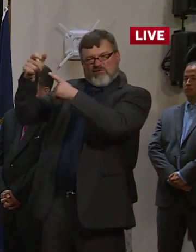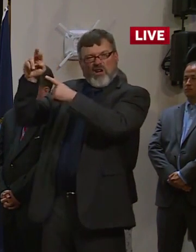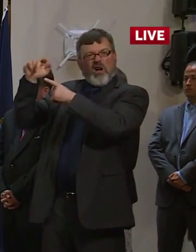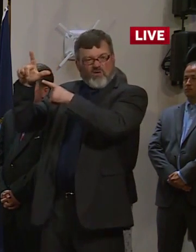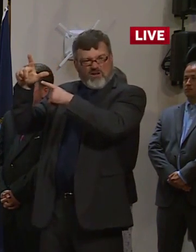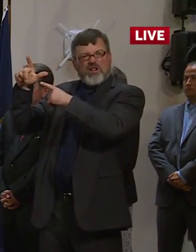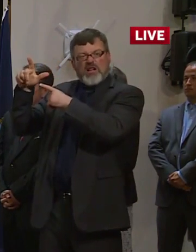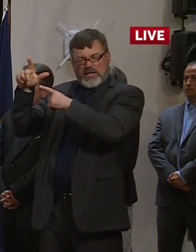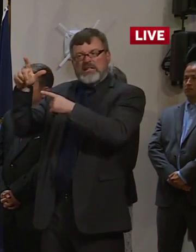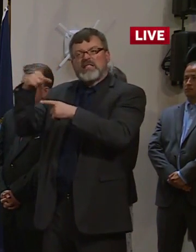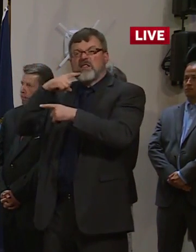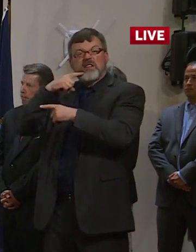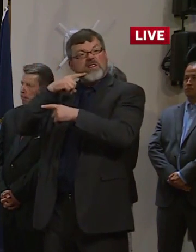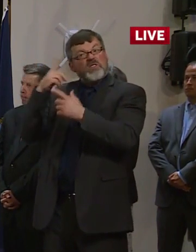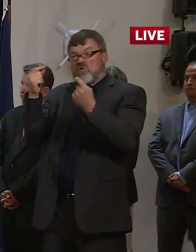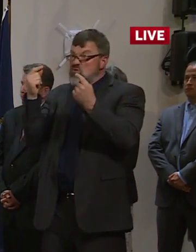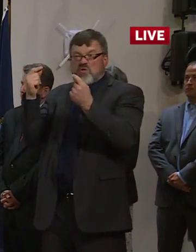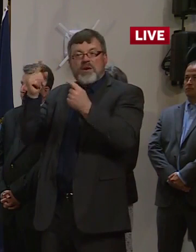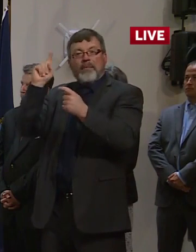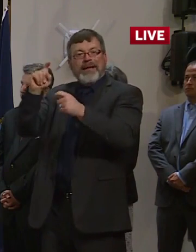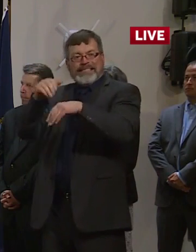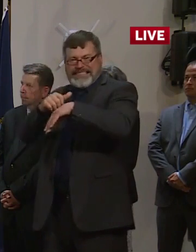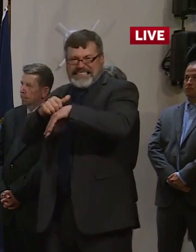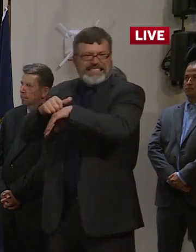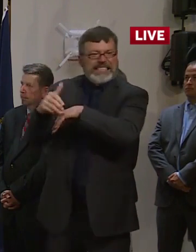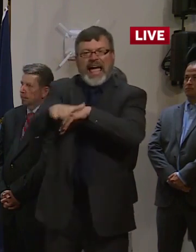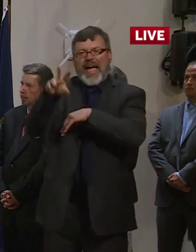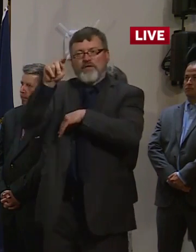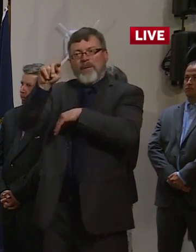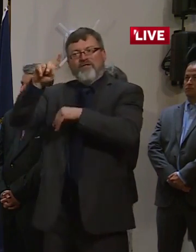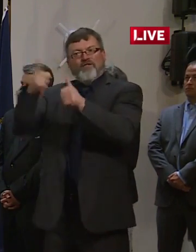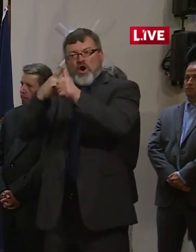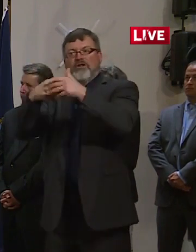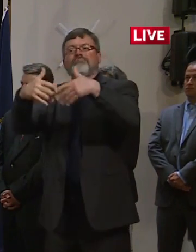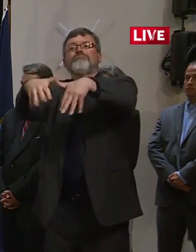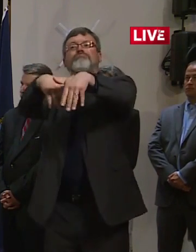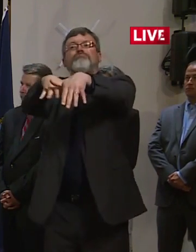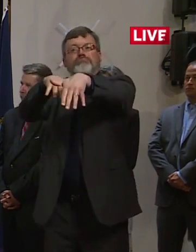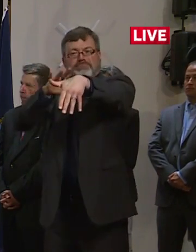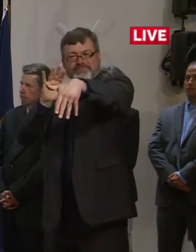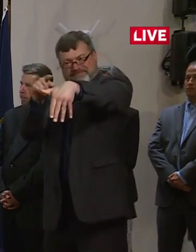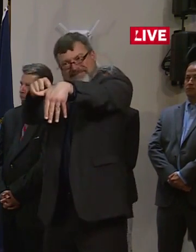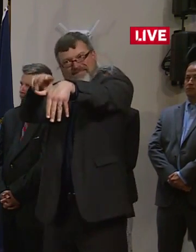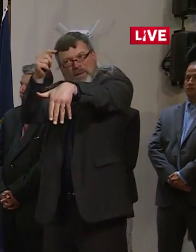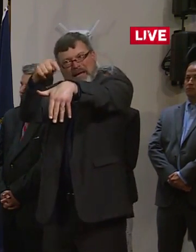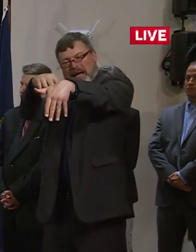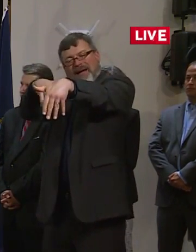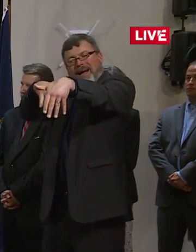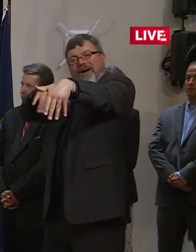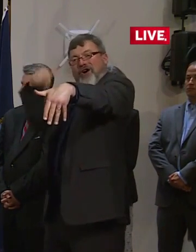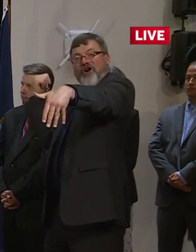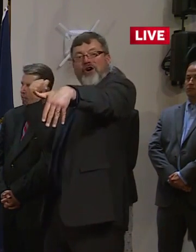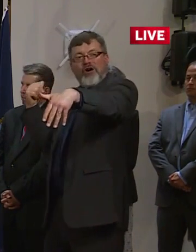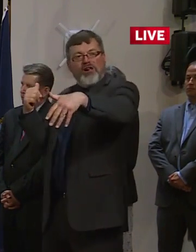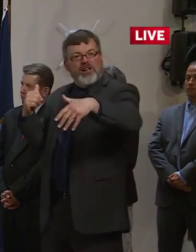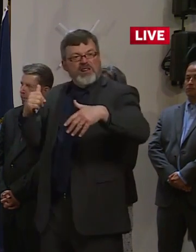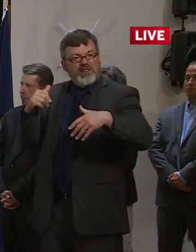KNEW ENOUGH ABOUT OUR CHARACTER ENCOUREAG TO SEND THE ORDER, PUT THE VERMONTERS AHEAD.